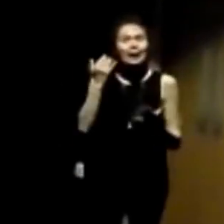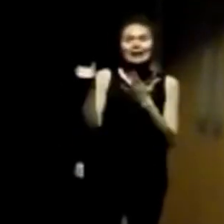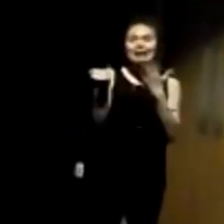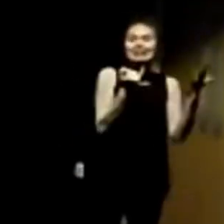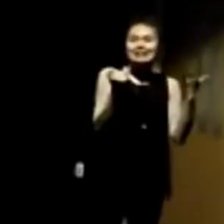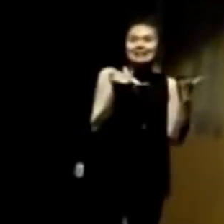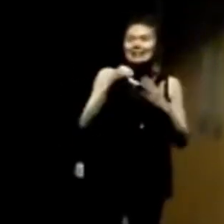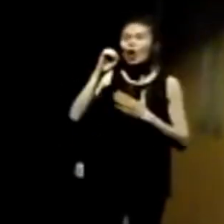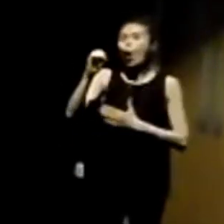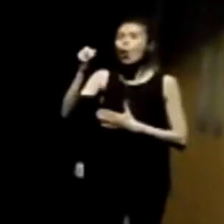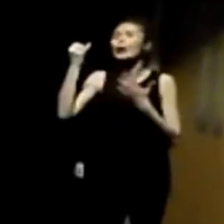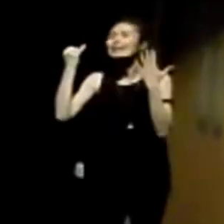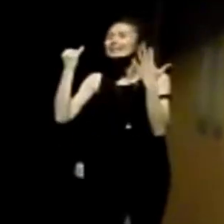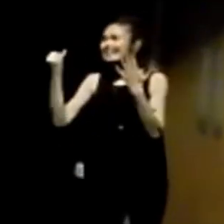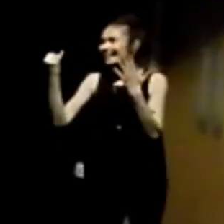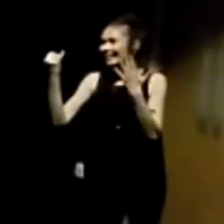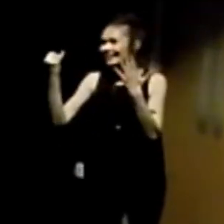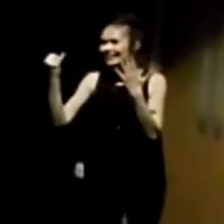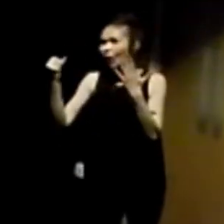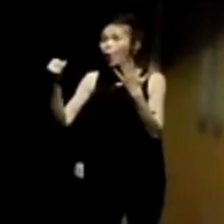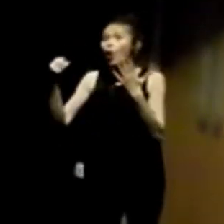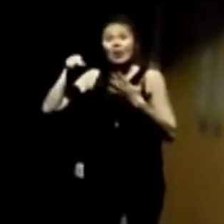So that is what my whole piece is about.